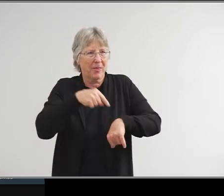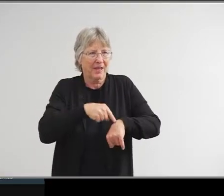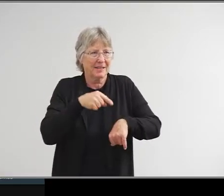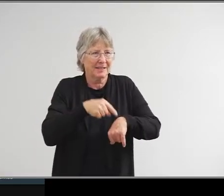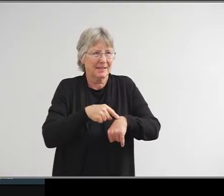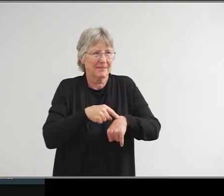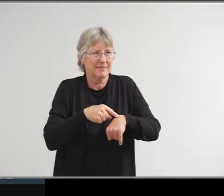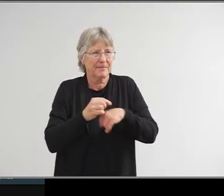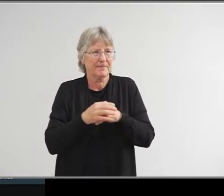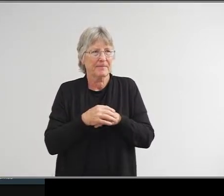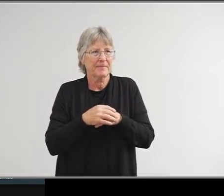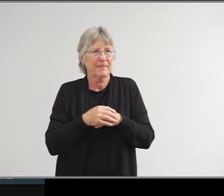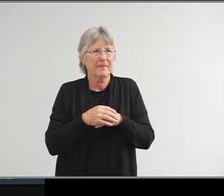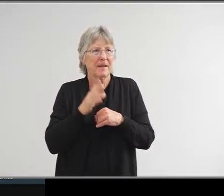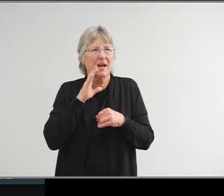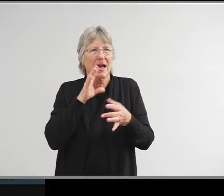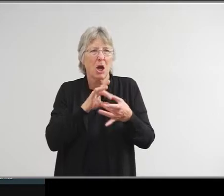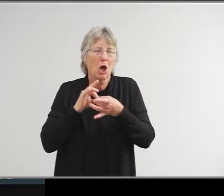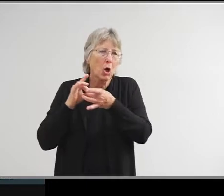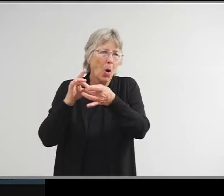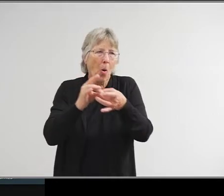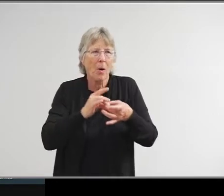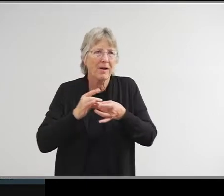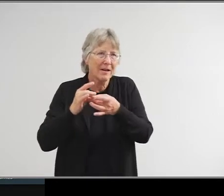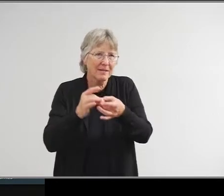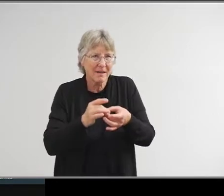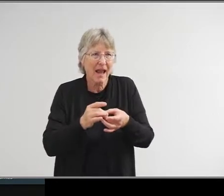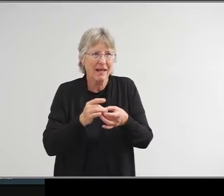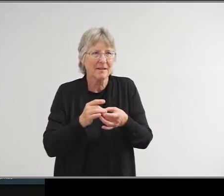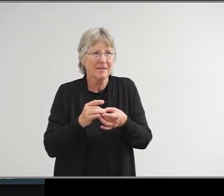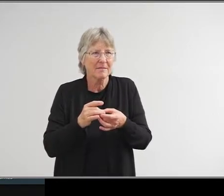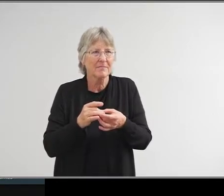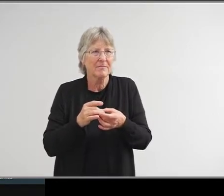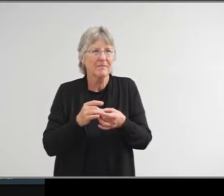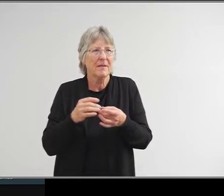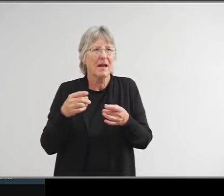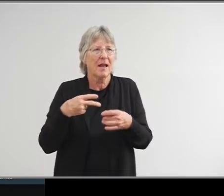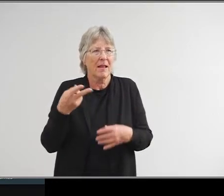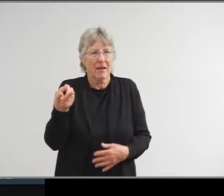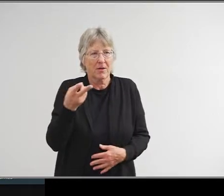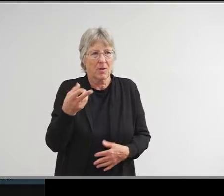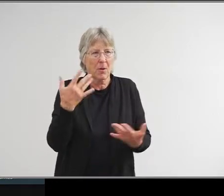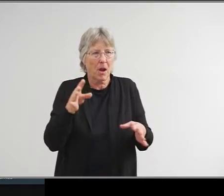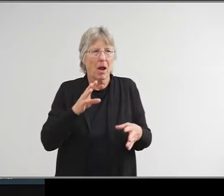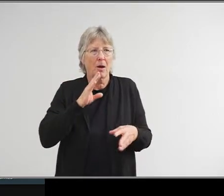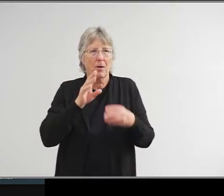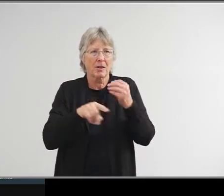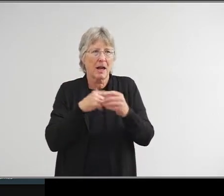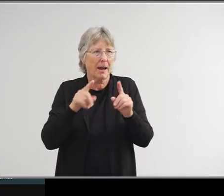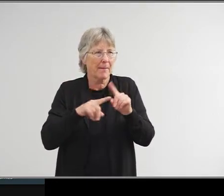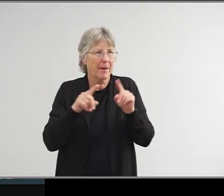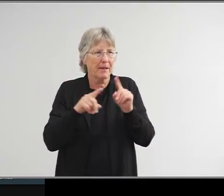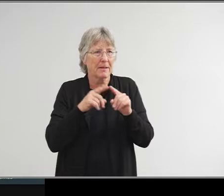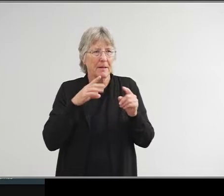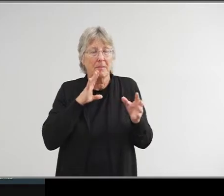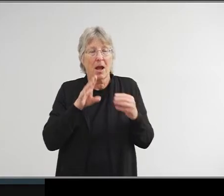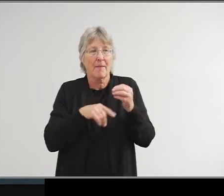the coordination and logistics that both Dr. Brown and Dr. Baker have alluded to, and they've been brought up,